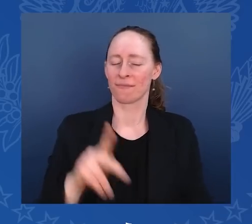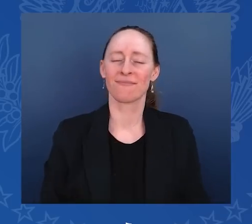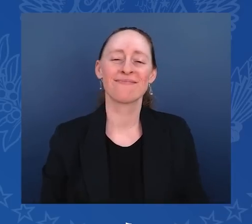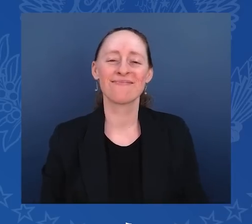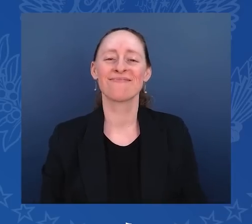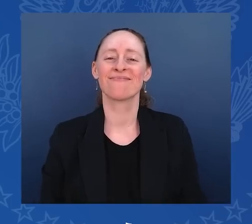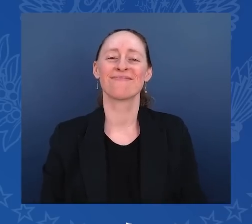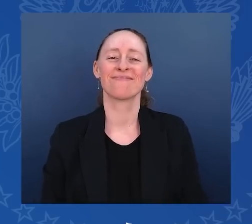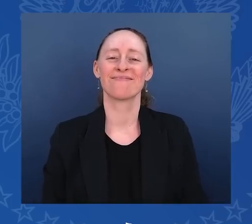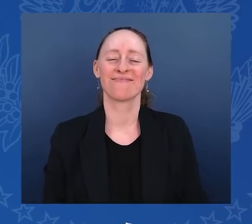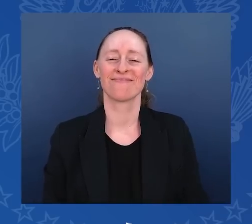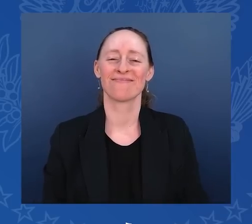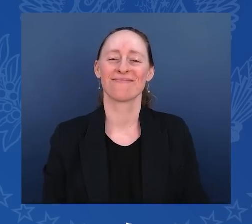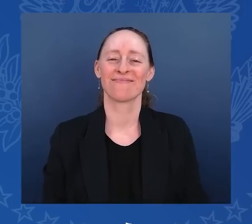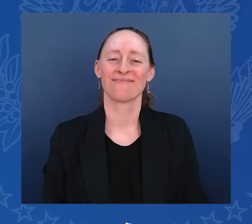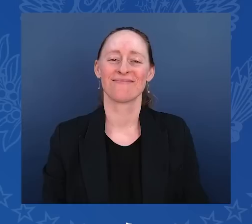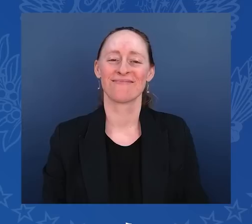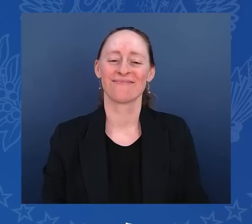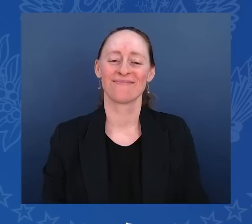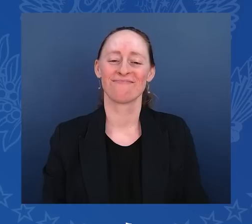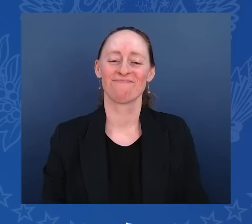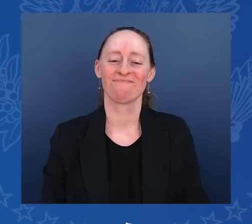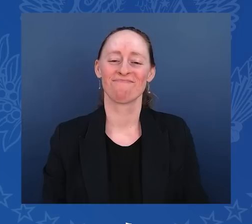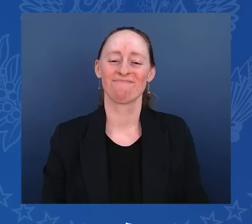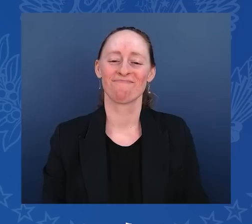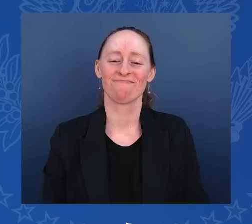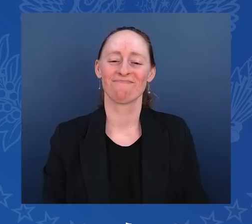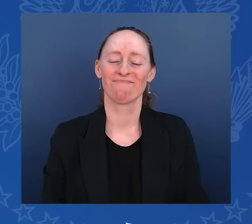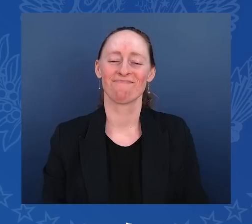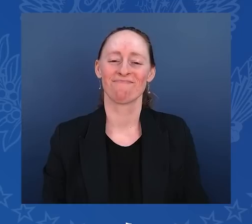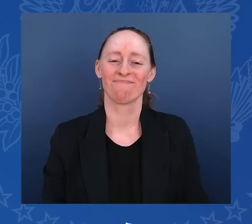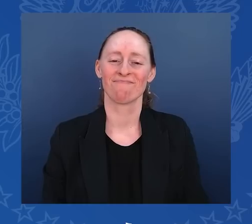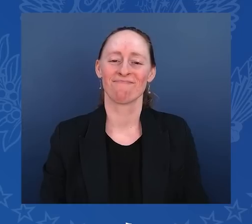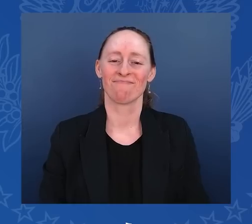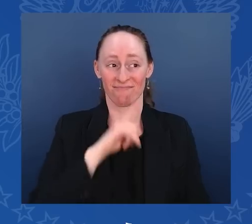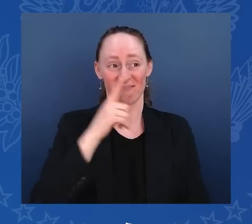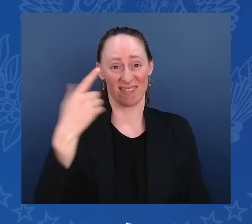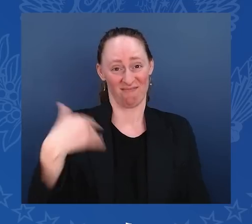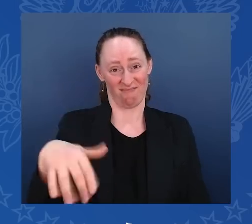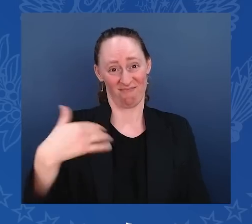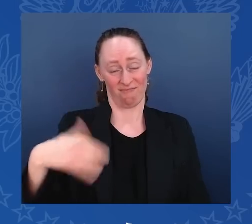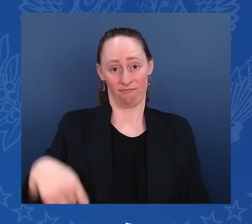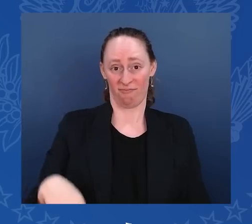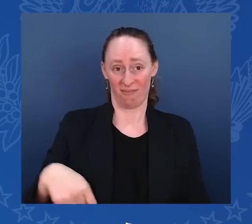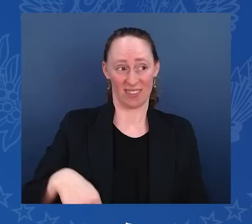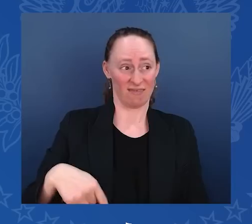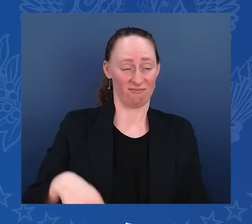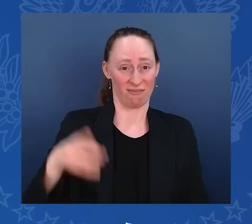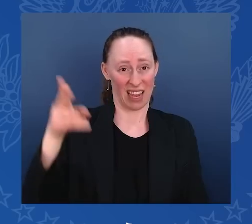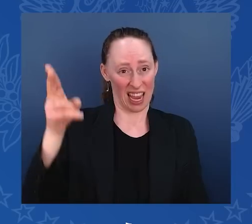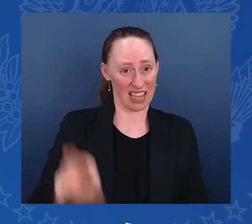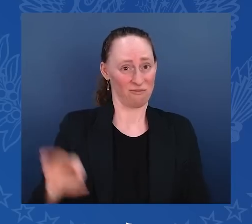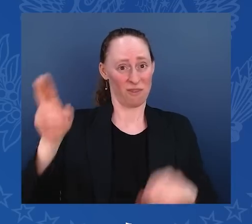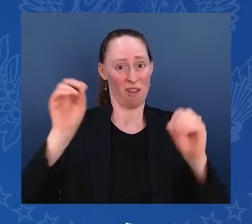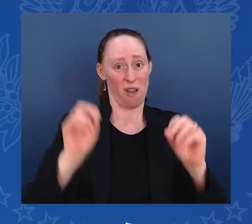I'm grateful to be part of this historic opportunity. These men and women will be serving America for decades to come. My friend Chuck Schumer.